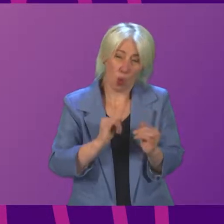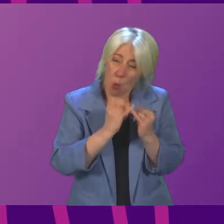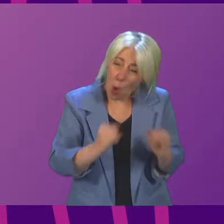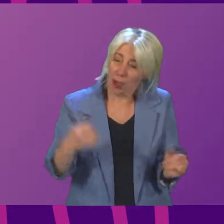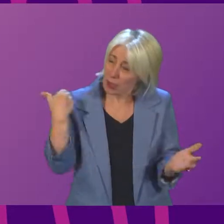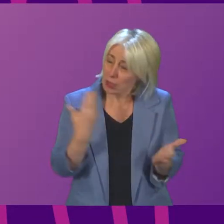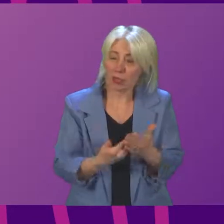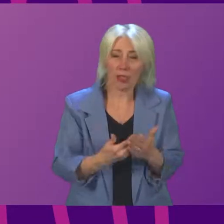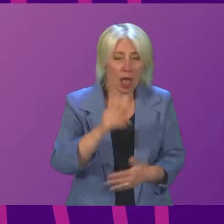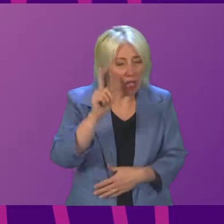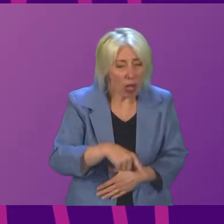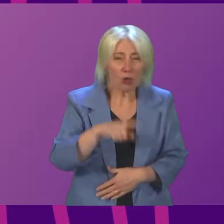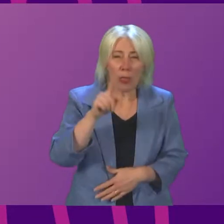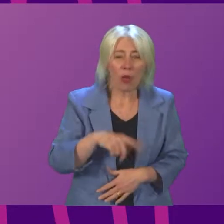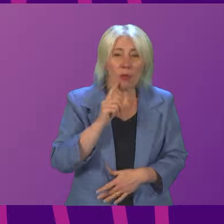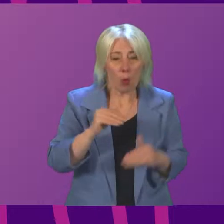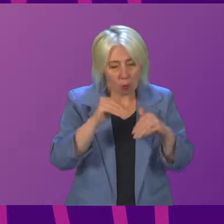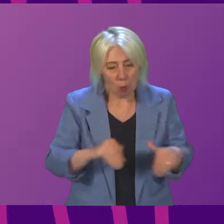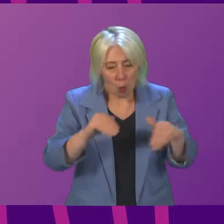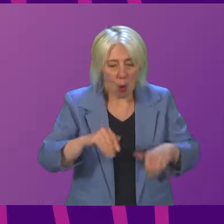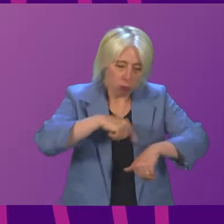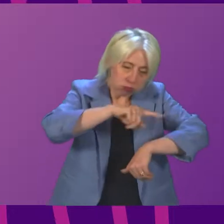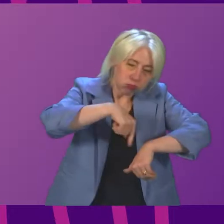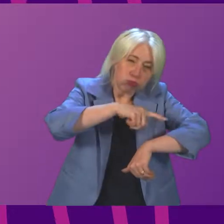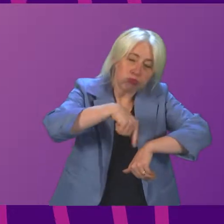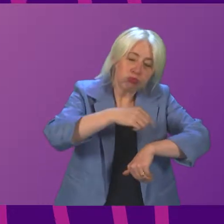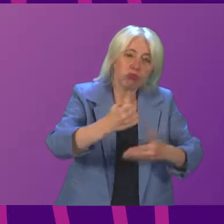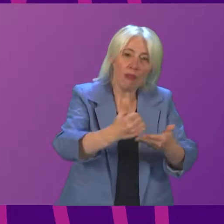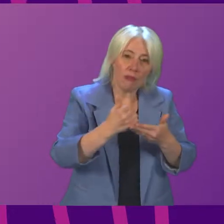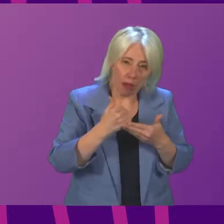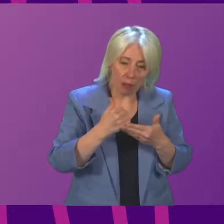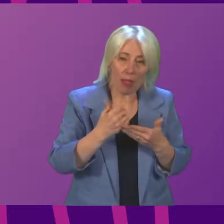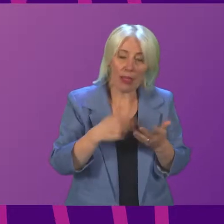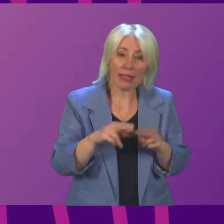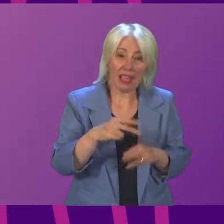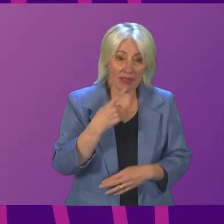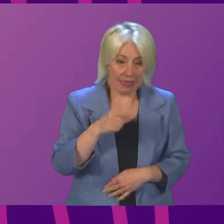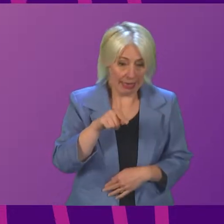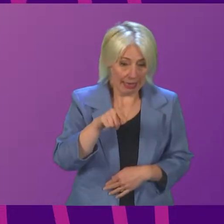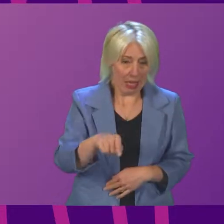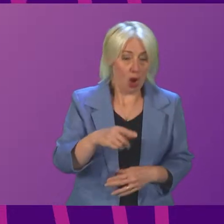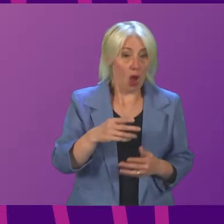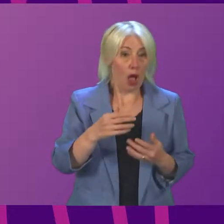are waiting hours for help, and staff report that the people they see are sicker than before.